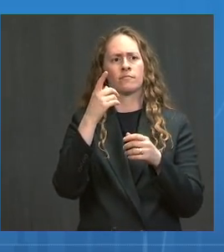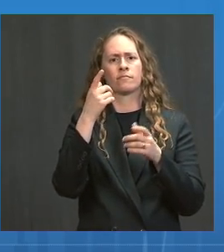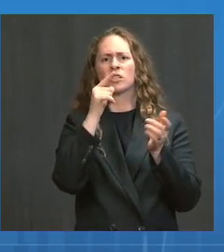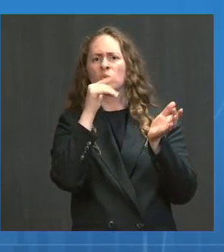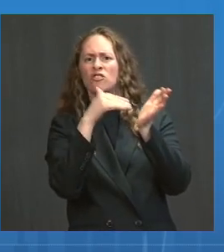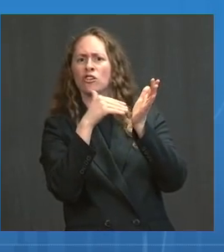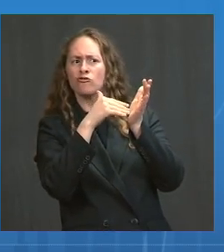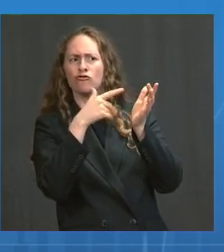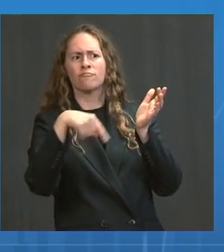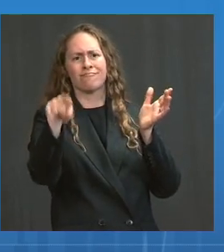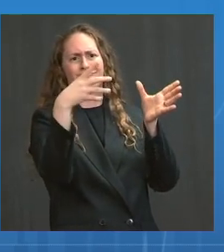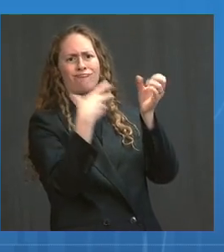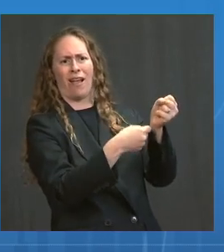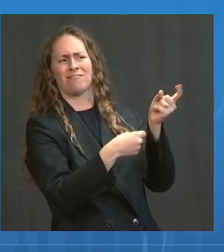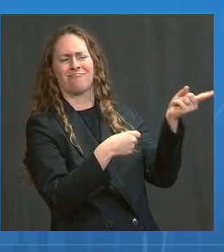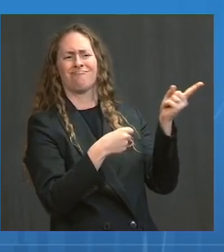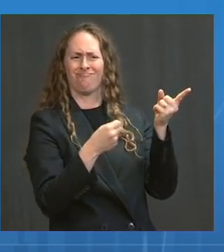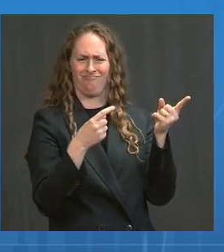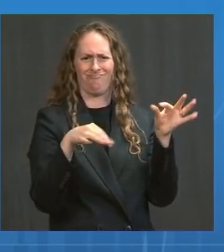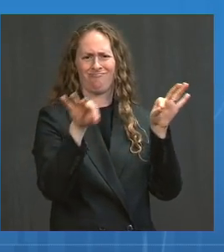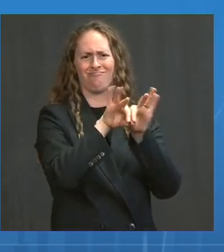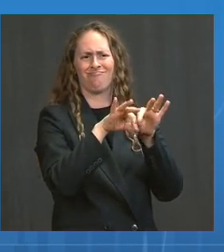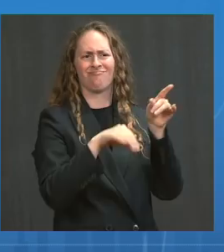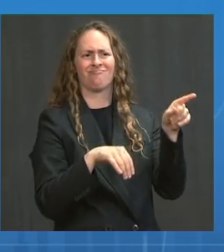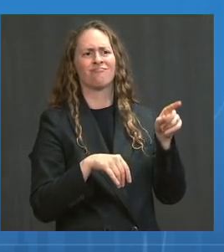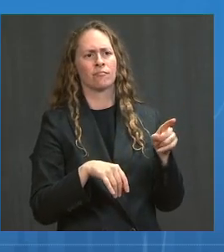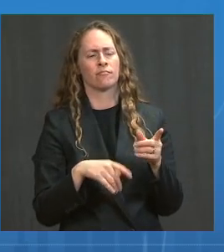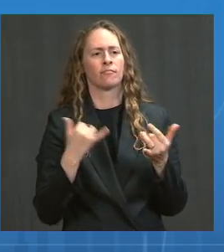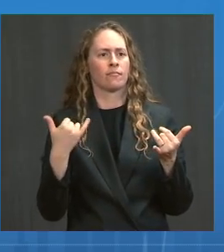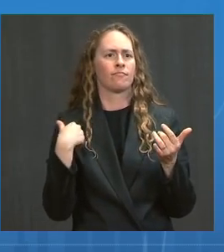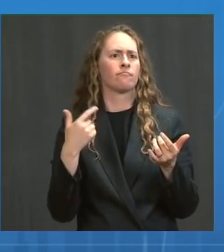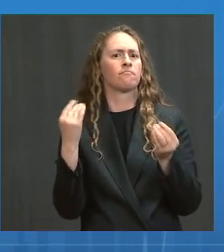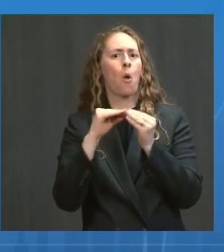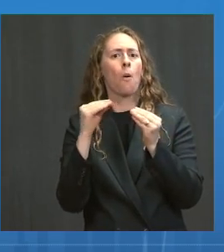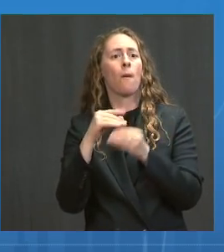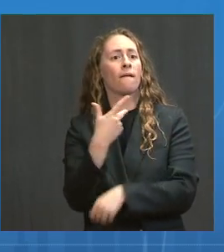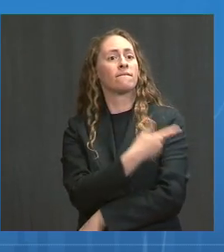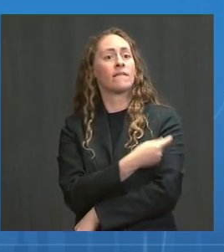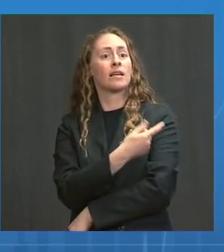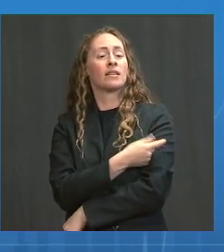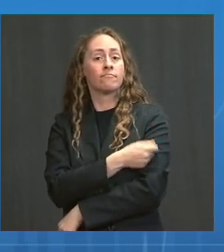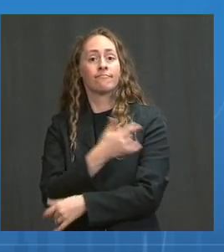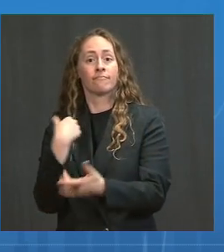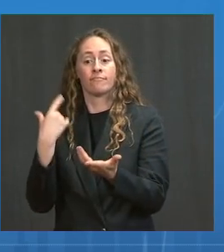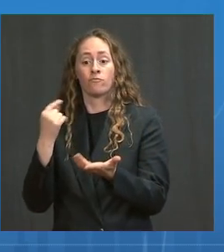and we are getting vaccines more and more into doctors' offices. We'll work with employers